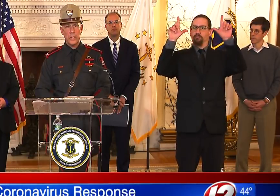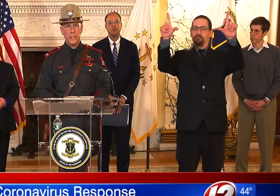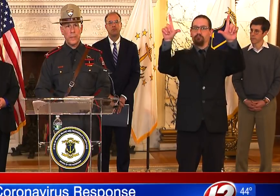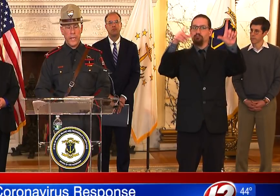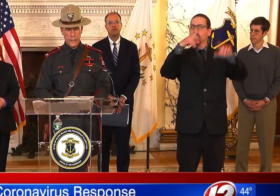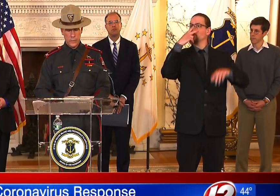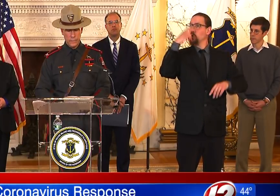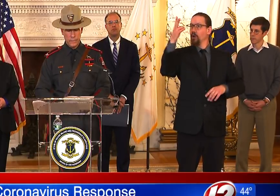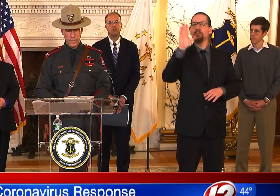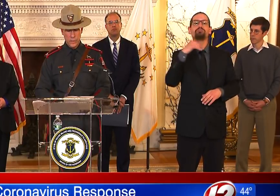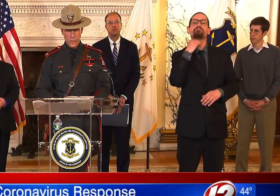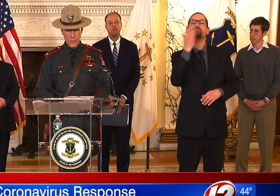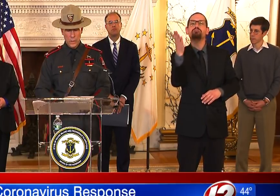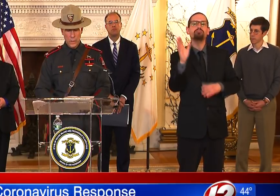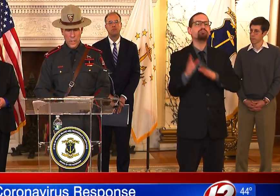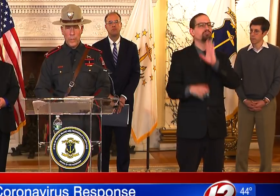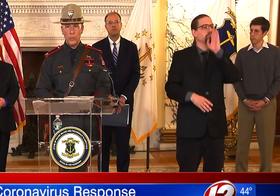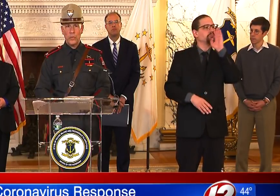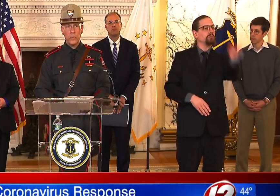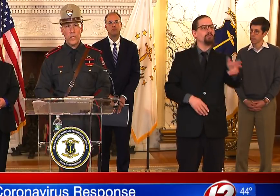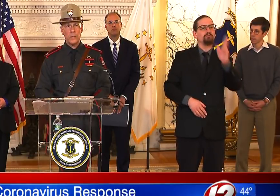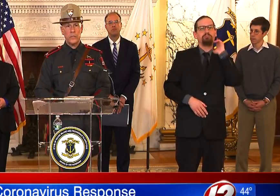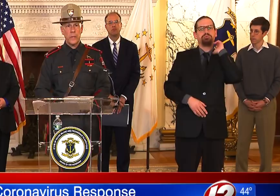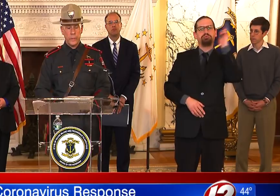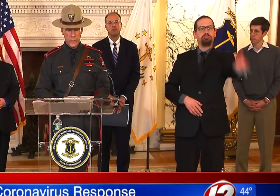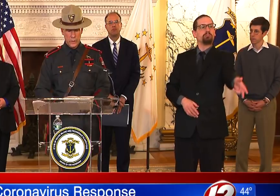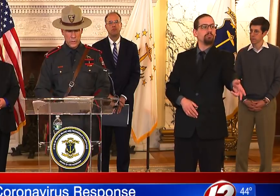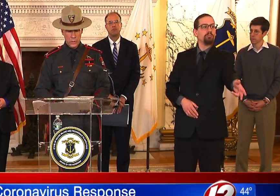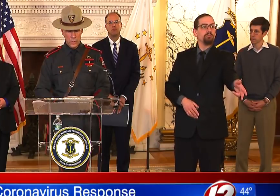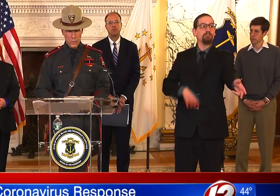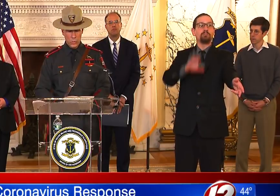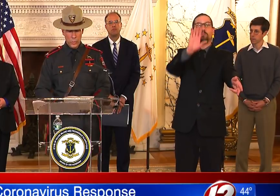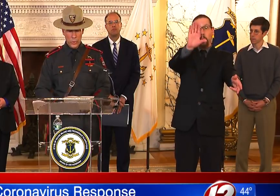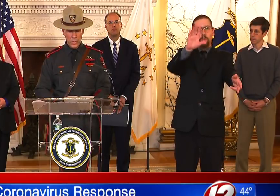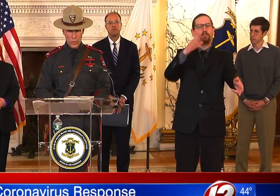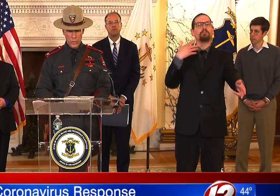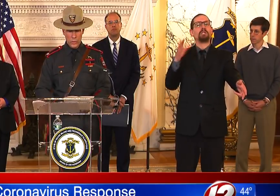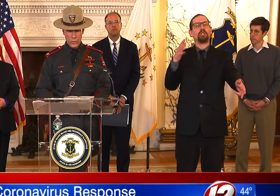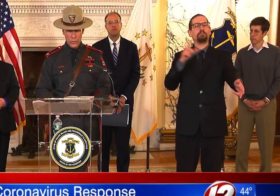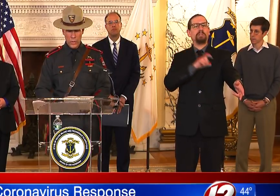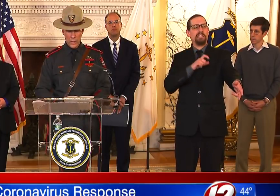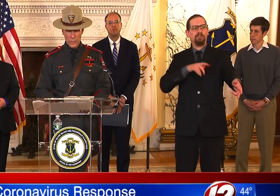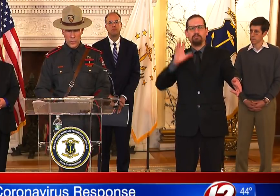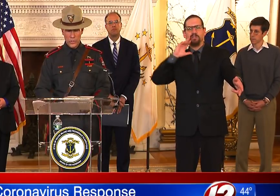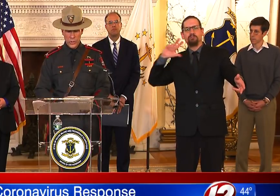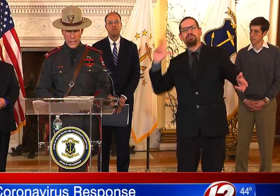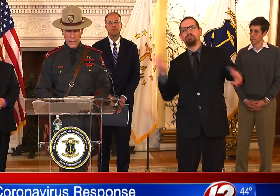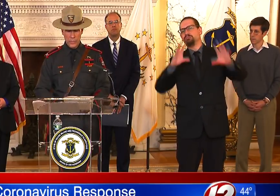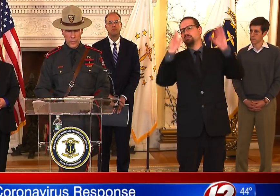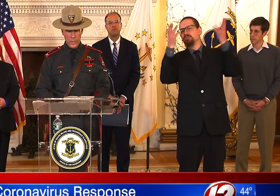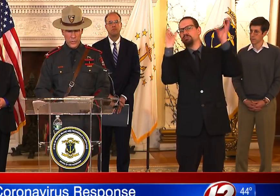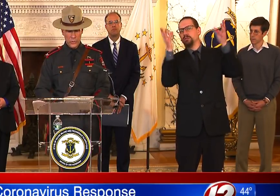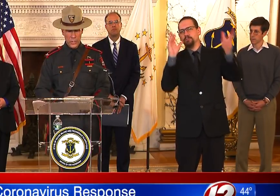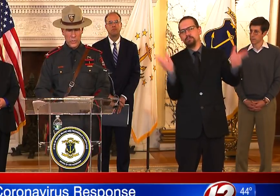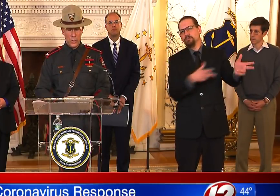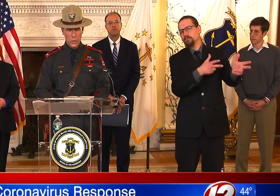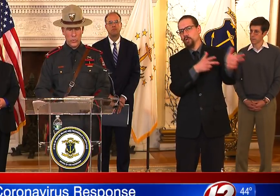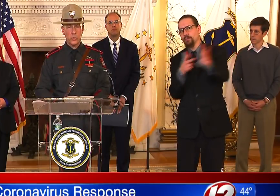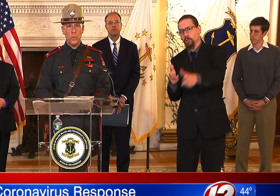INFORMATION STATIONS AT THE DESIGNATED AREAS. IF AN OUT-OF-STATE VEHICLE DOES NOT STOP AT THE FIRST INFORMATION STATION THAT THEY